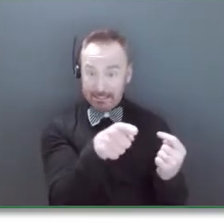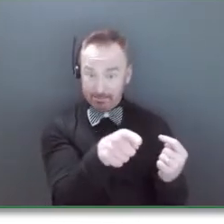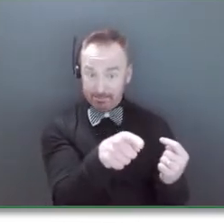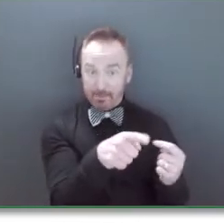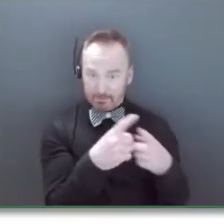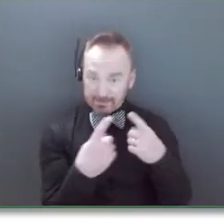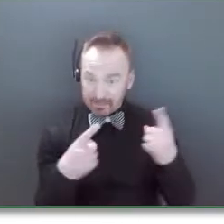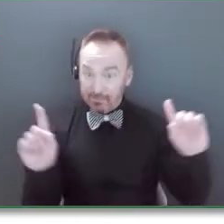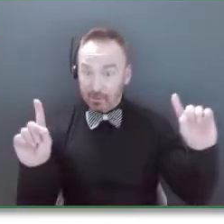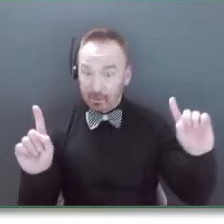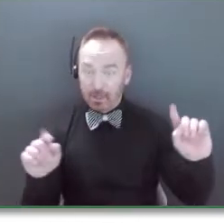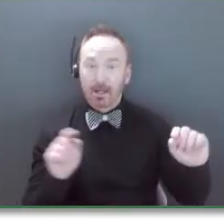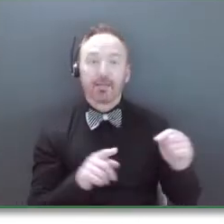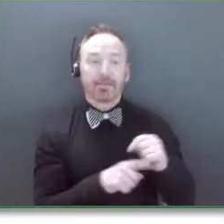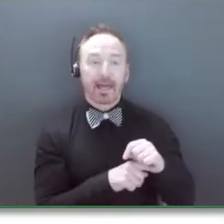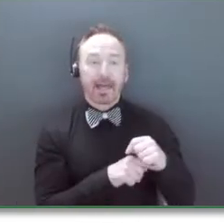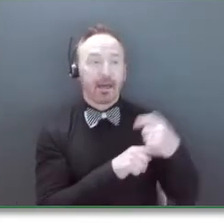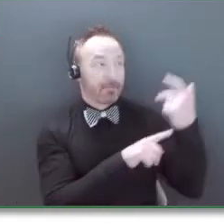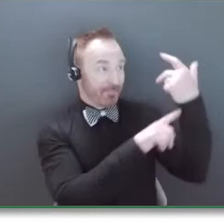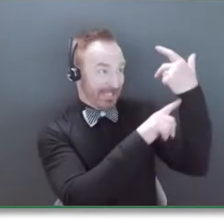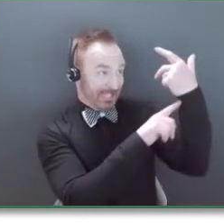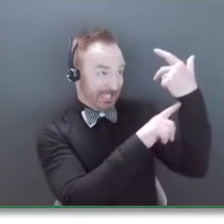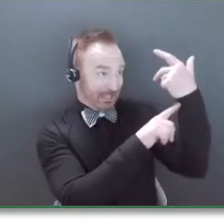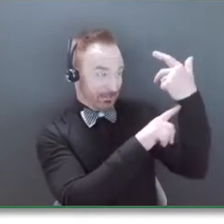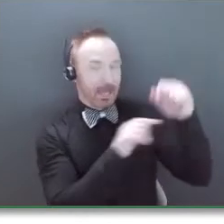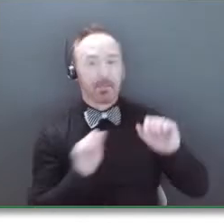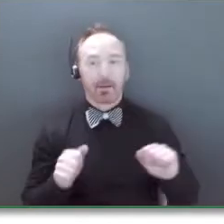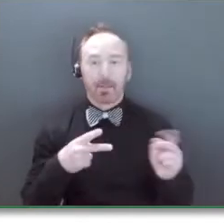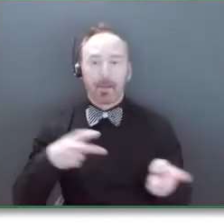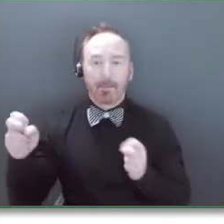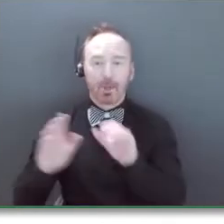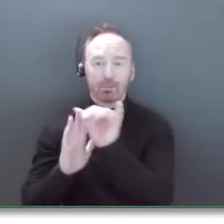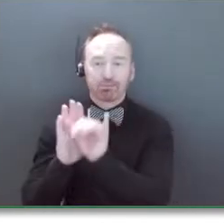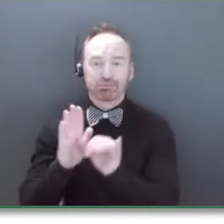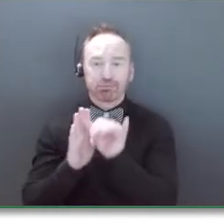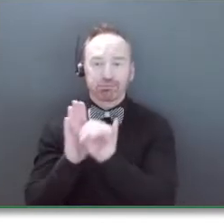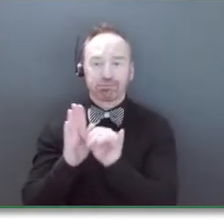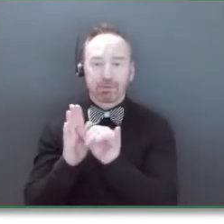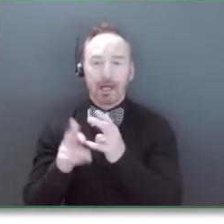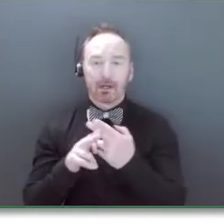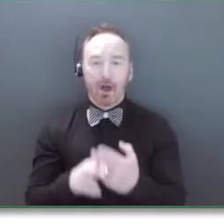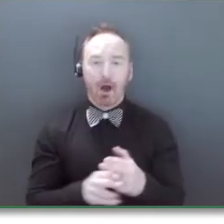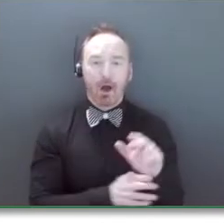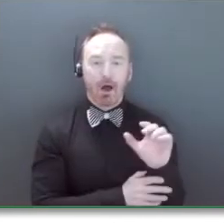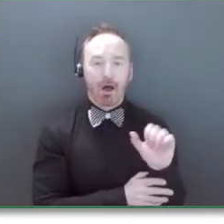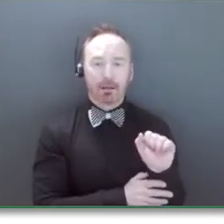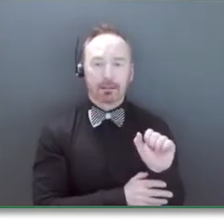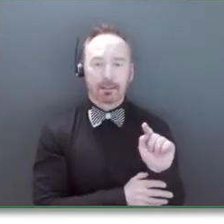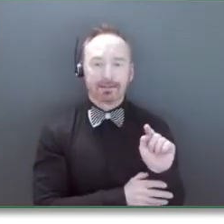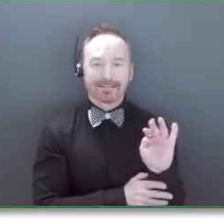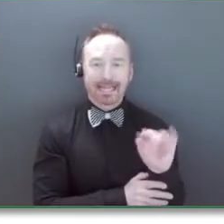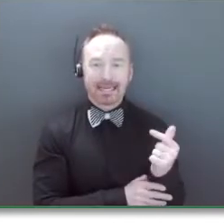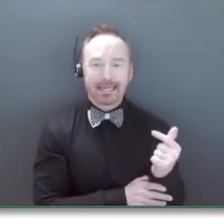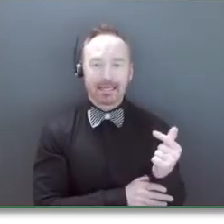into a trailer which is available on YouTube called the Standing Spirit Project and we're actually